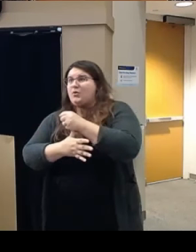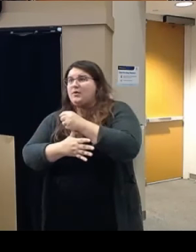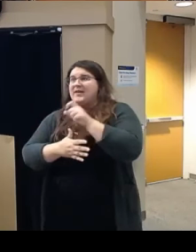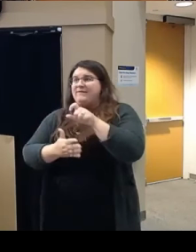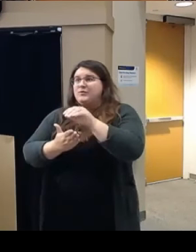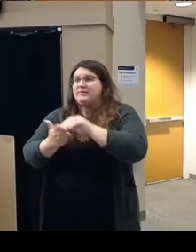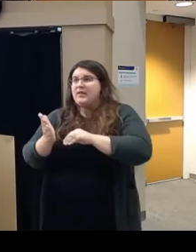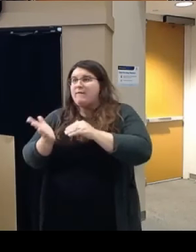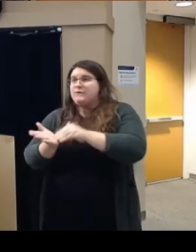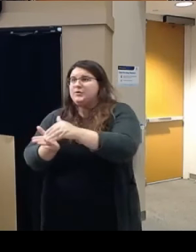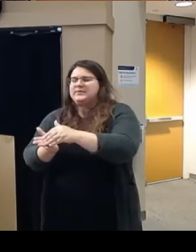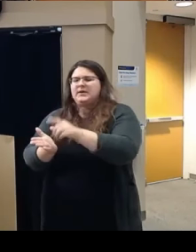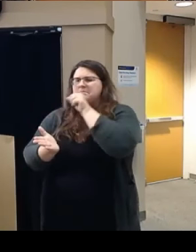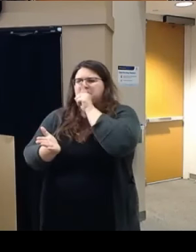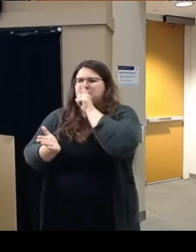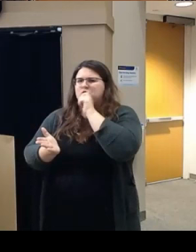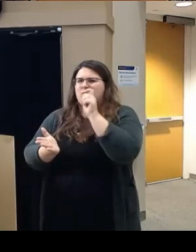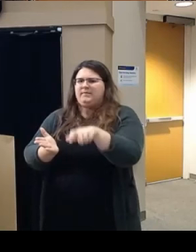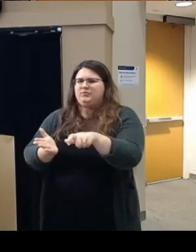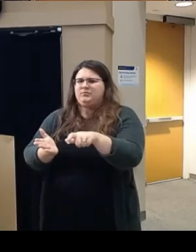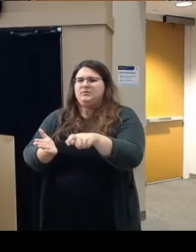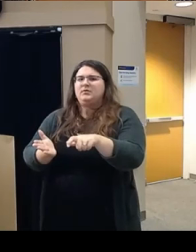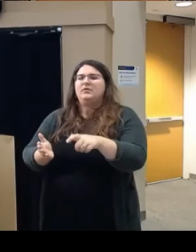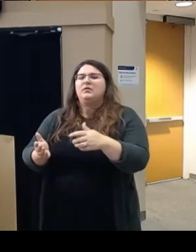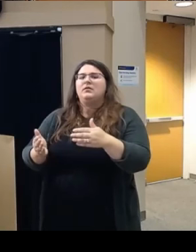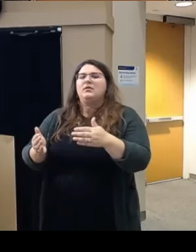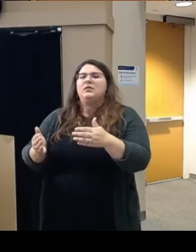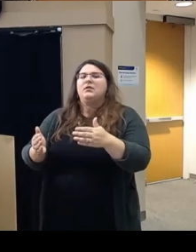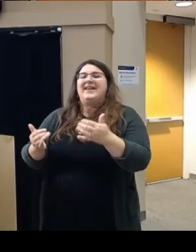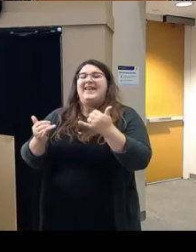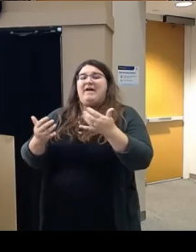once I am done with my care plan I'm going to click the next button down at the bottom and